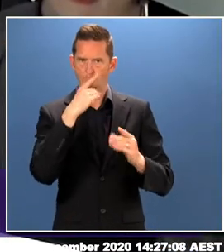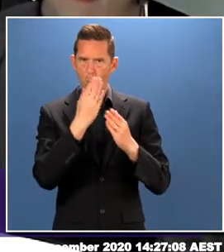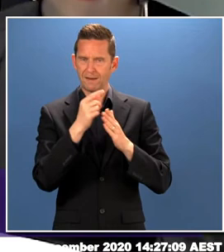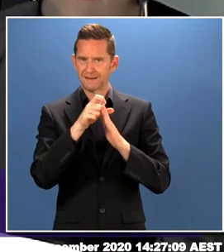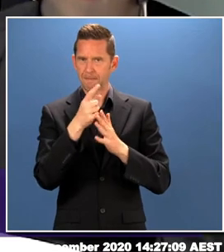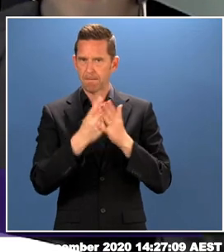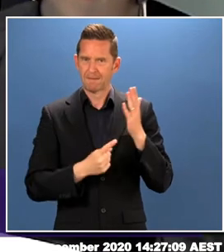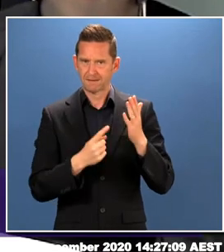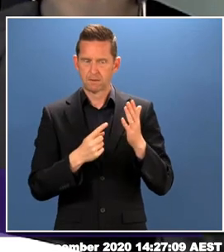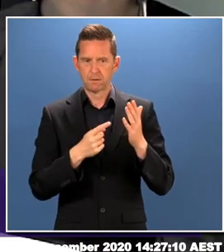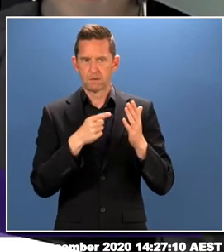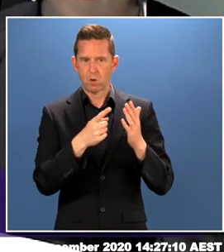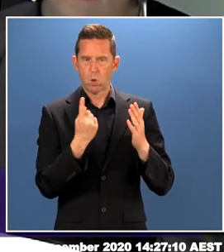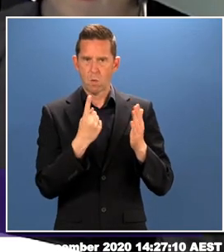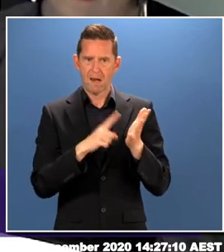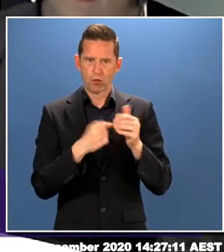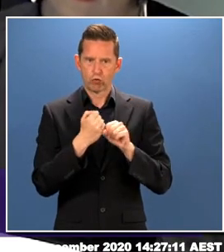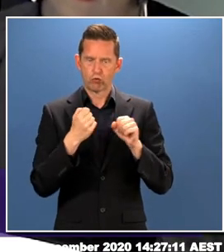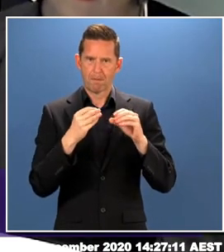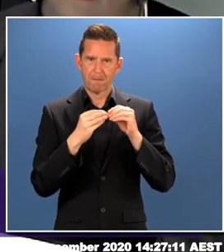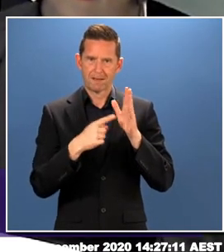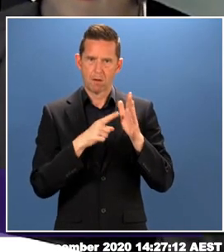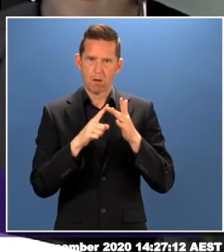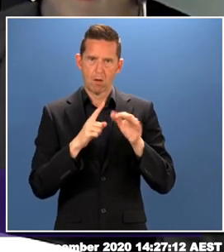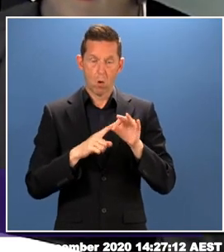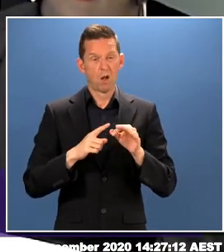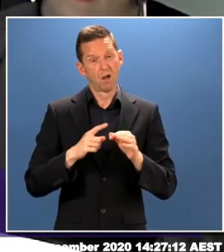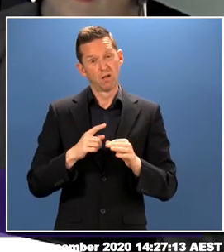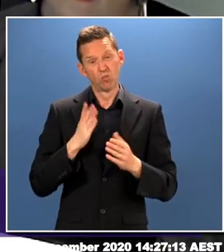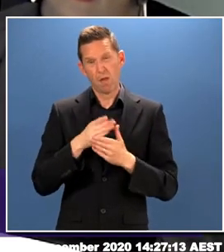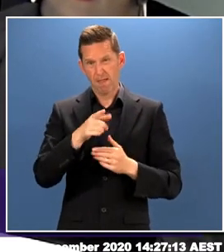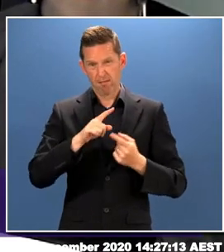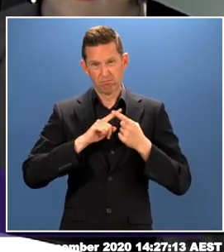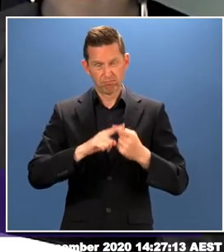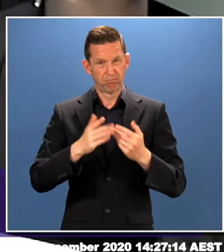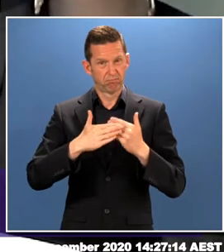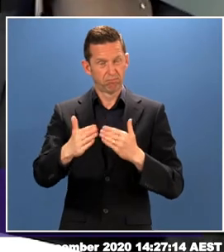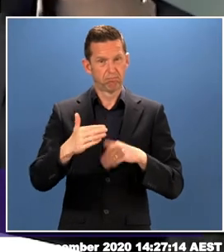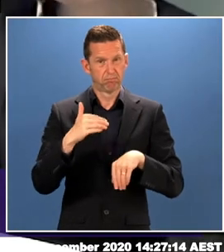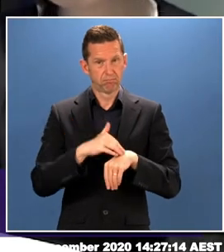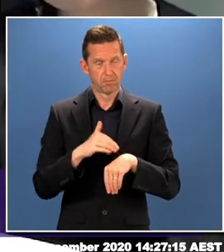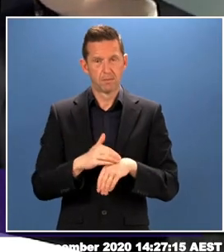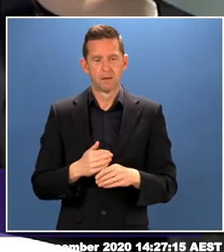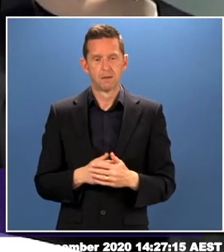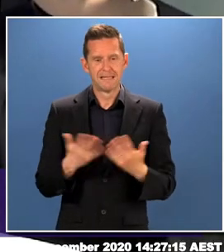I would say it's an ongoing issue for us, access to robust, accurate,